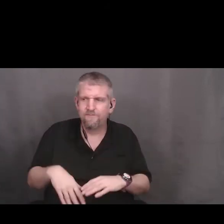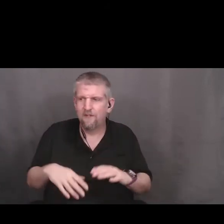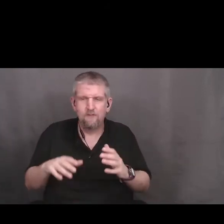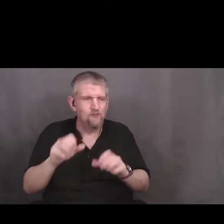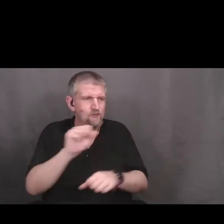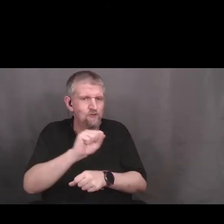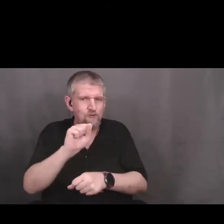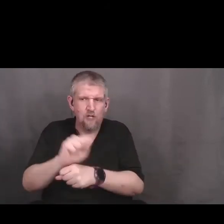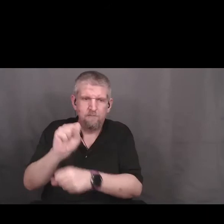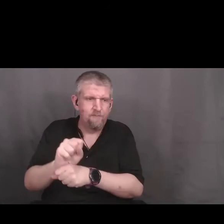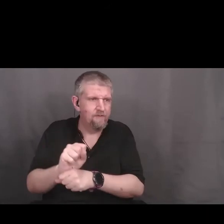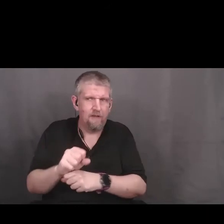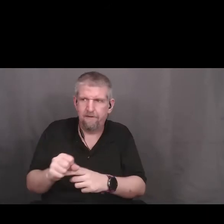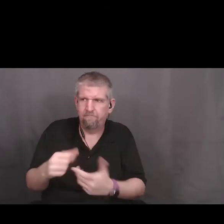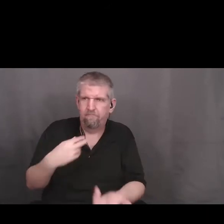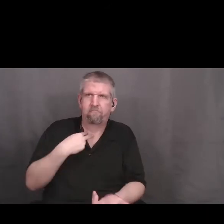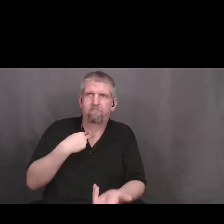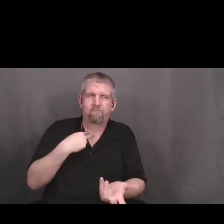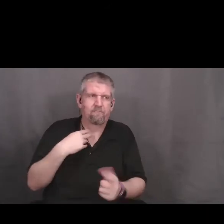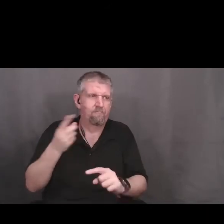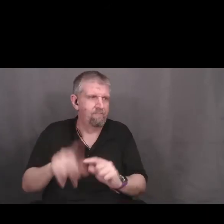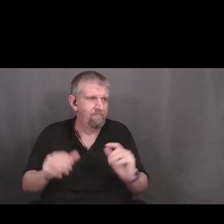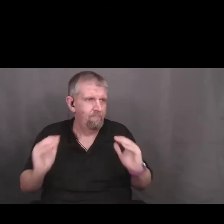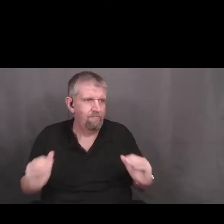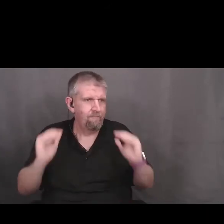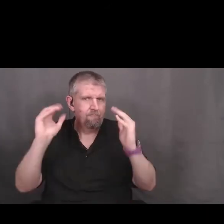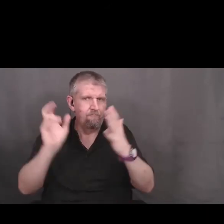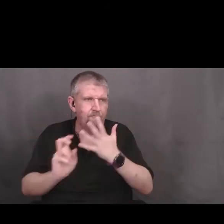that unfortunately do not give people with disabilities